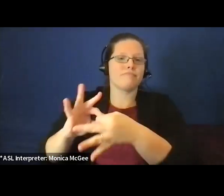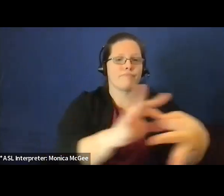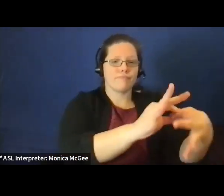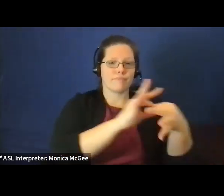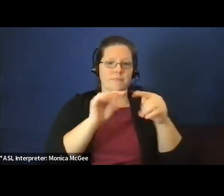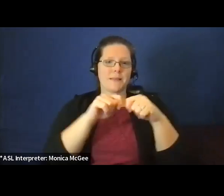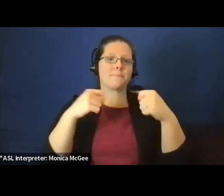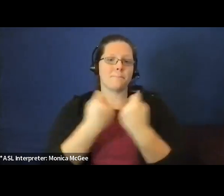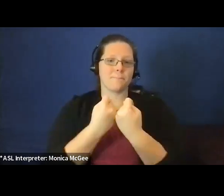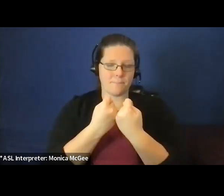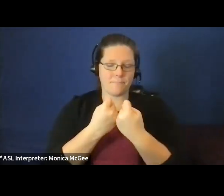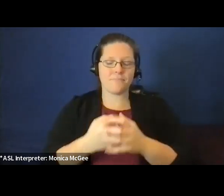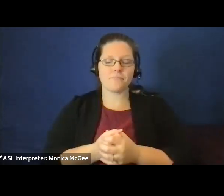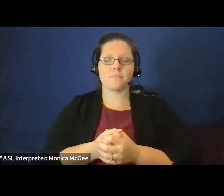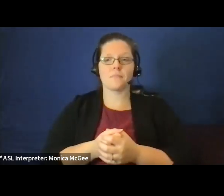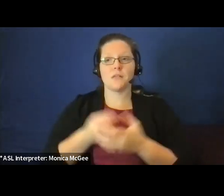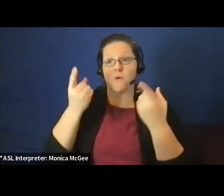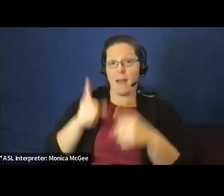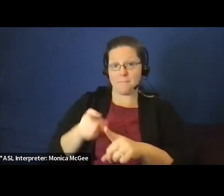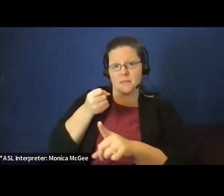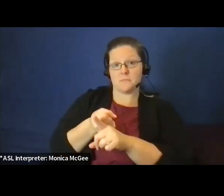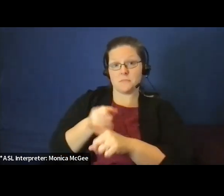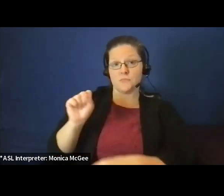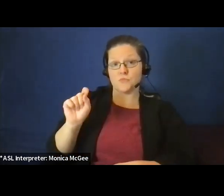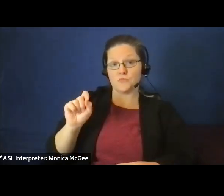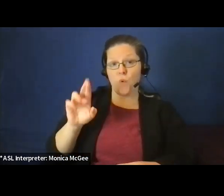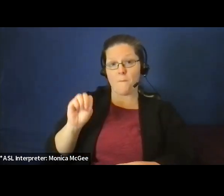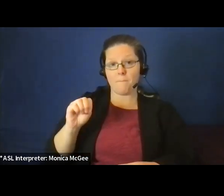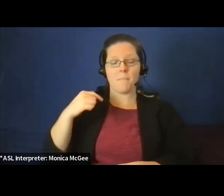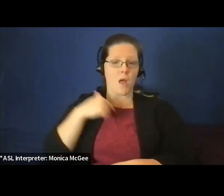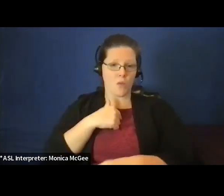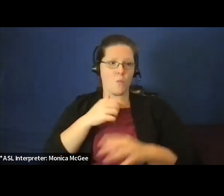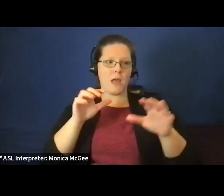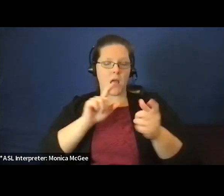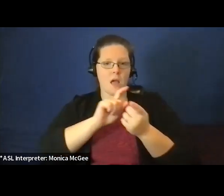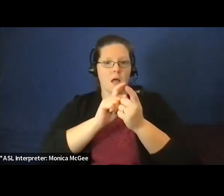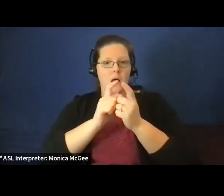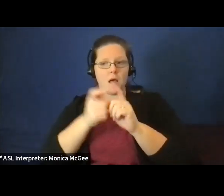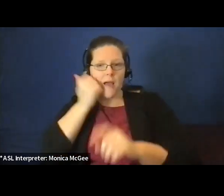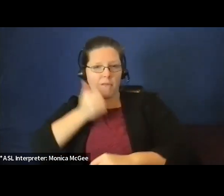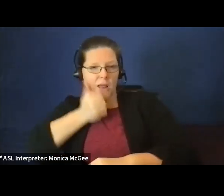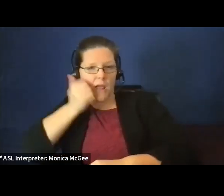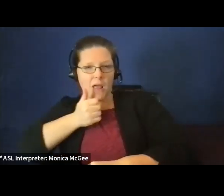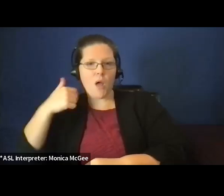they're having and it does create and foster the environment of team. So